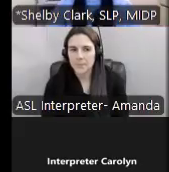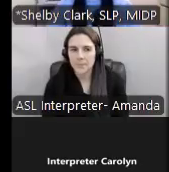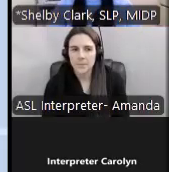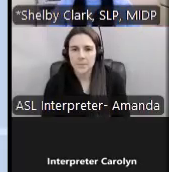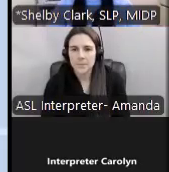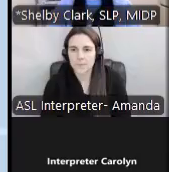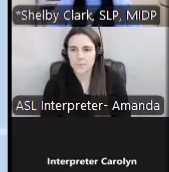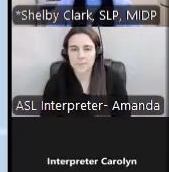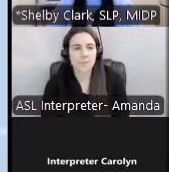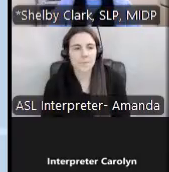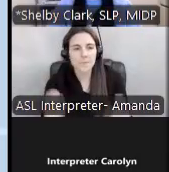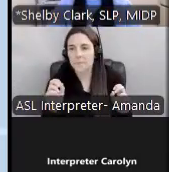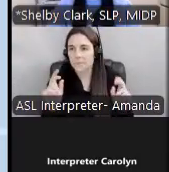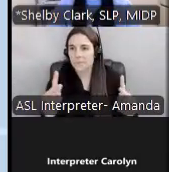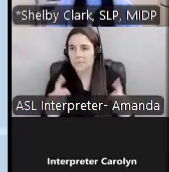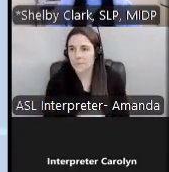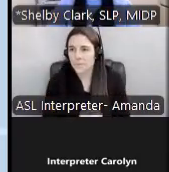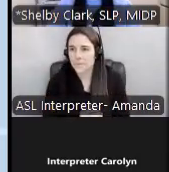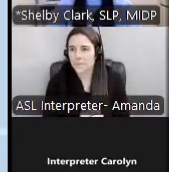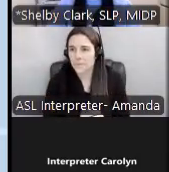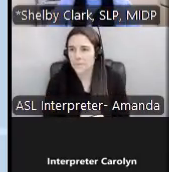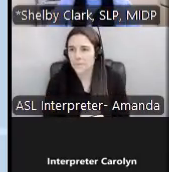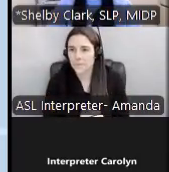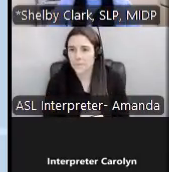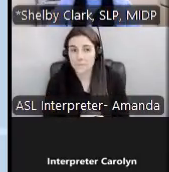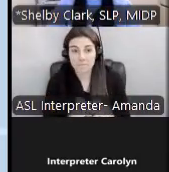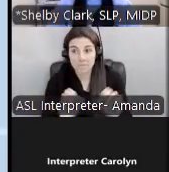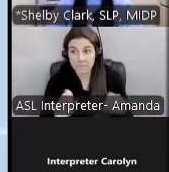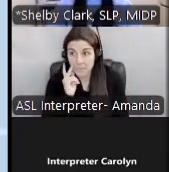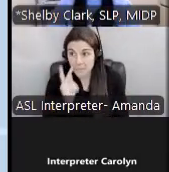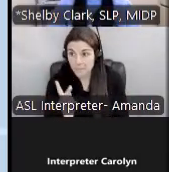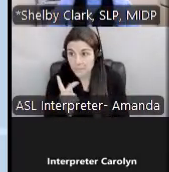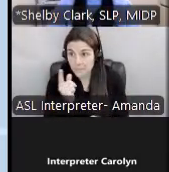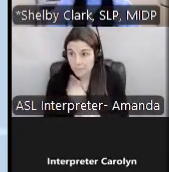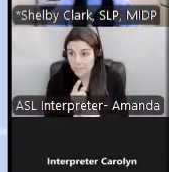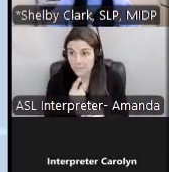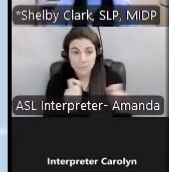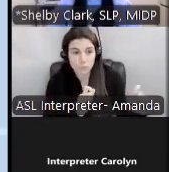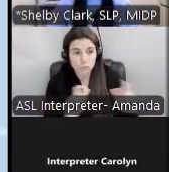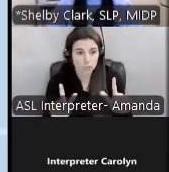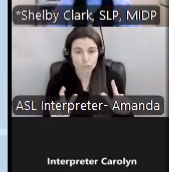Shelby Clark: Okay, can we see the right screen? Yes, we can.